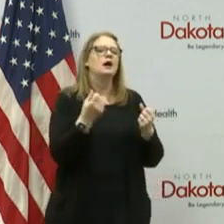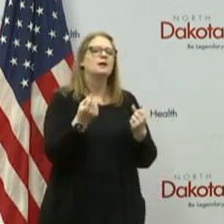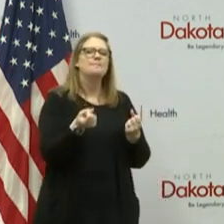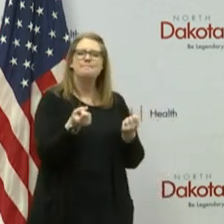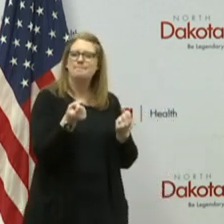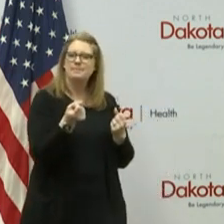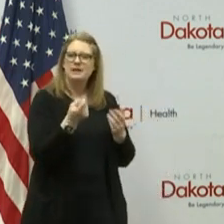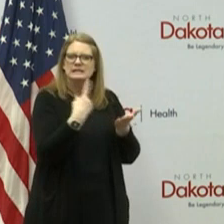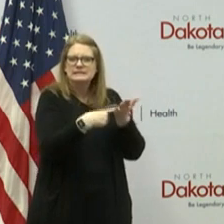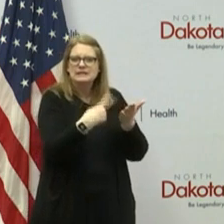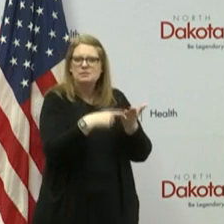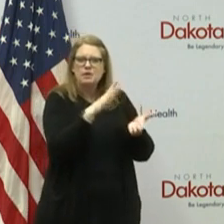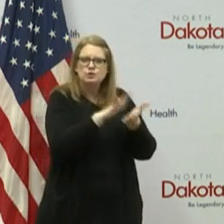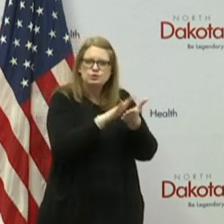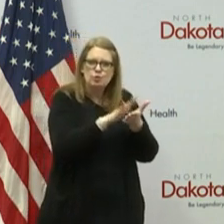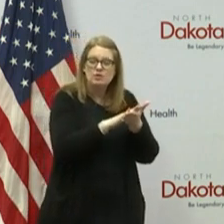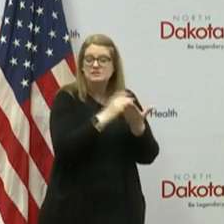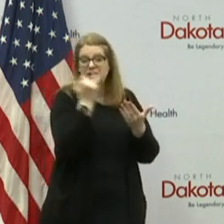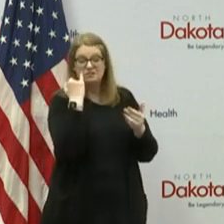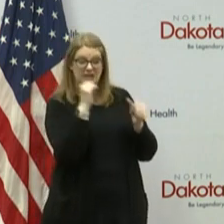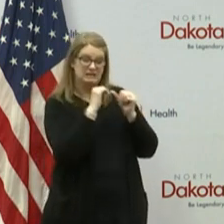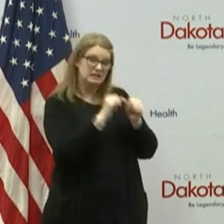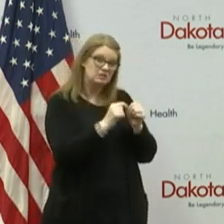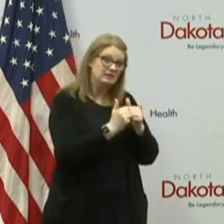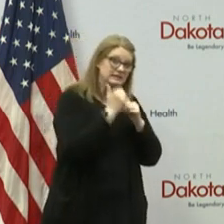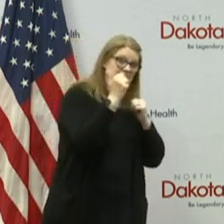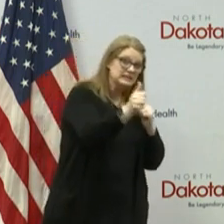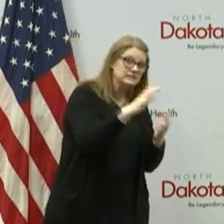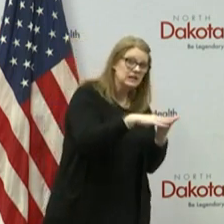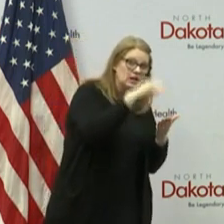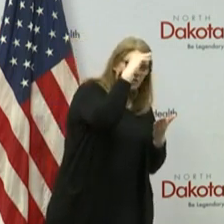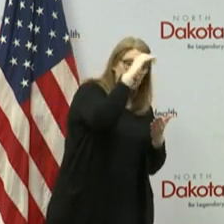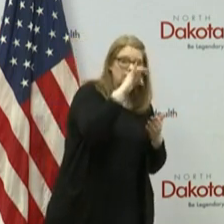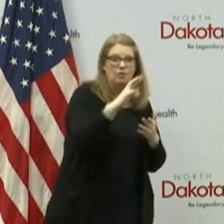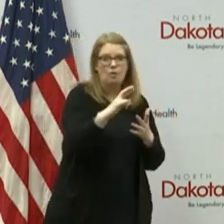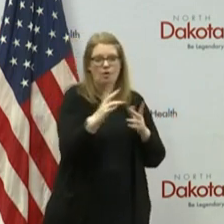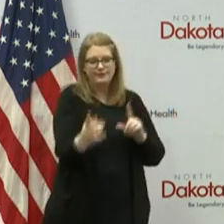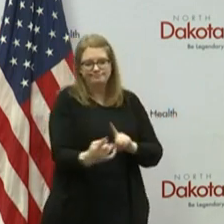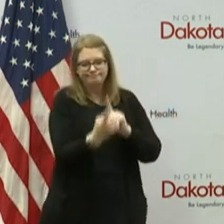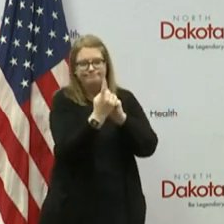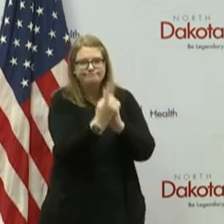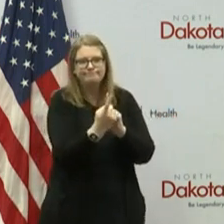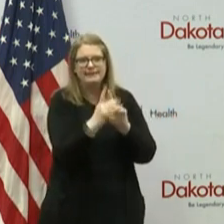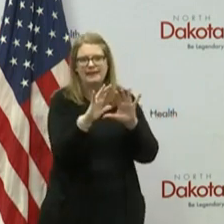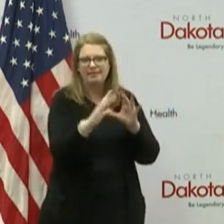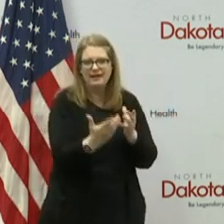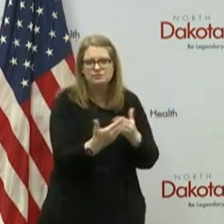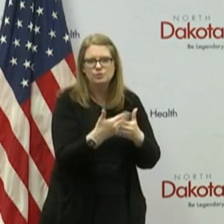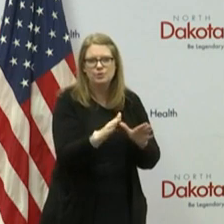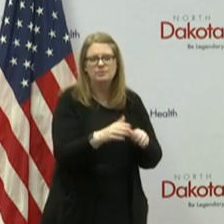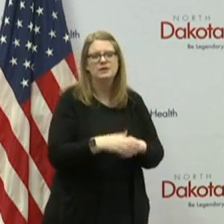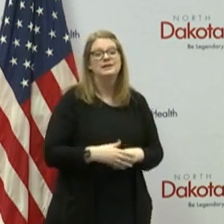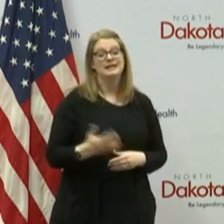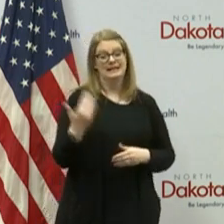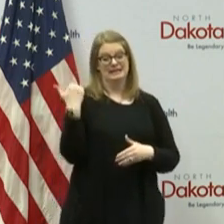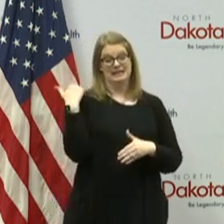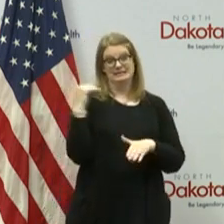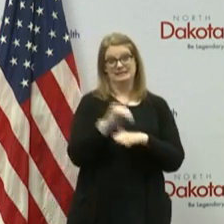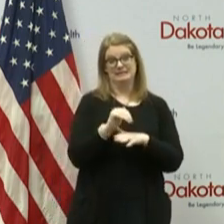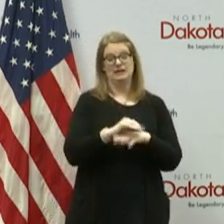REOPENING AS THE PANDEMIC CONTINUES TO UNFOLD. WE'VE ALSO HAD A LOT OF QUESTIONS ABOUT SCHOOLS AND WHETHER SCHOOLS WILL CONTINUE